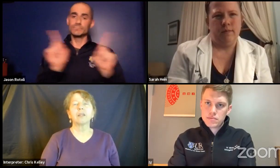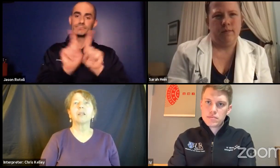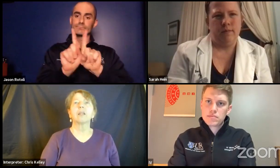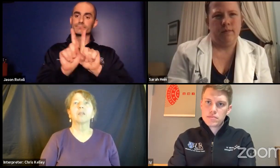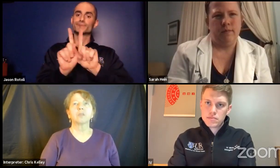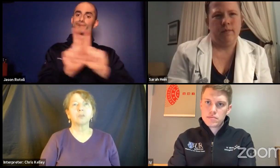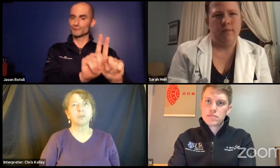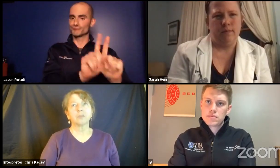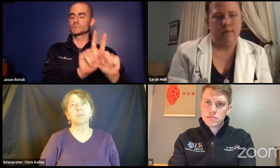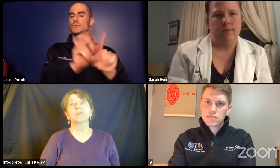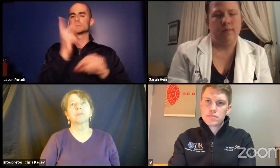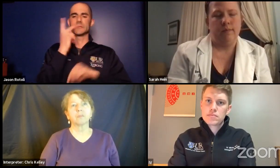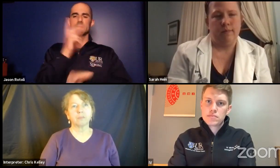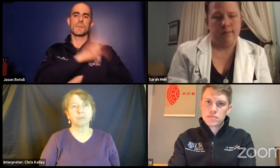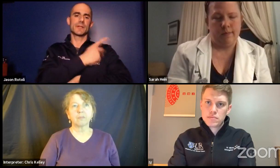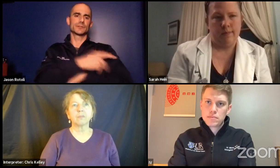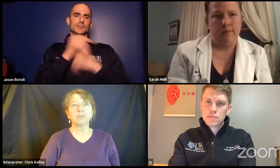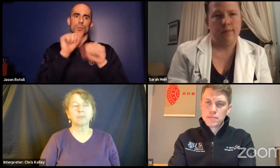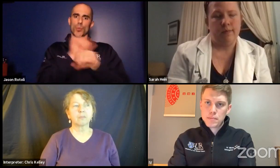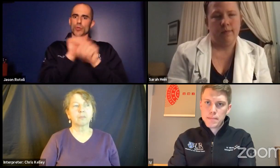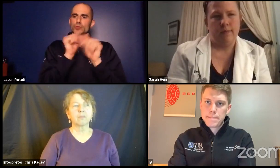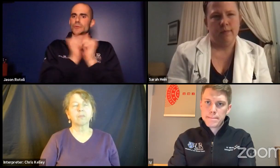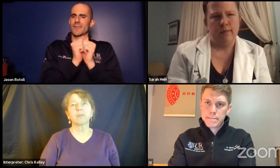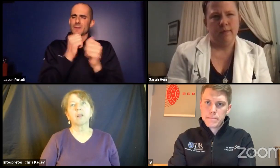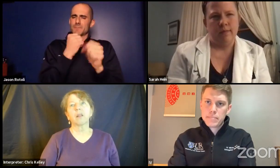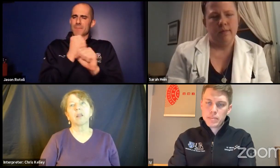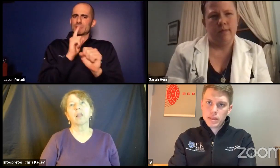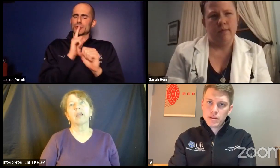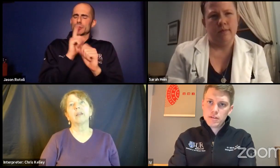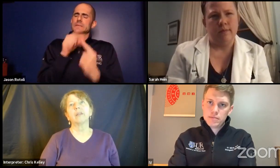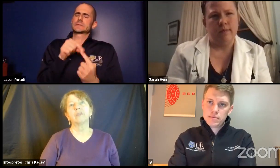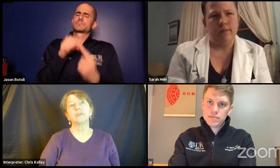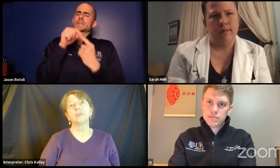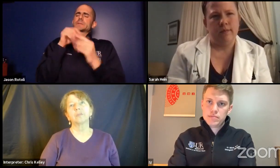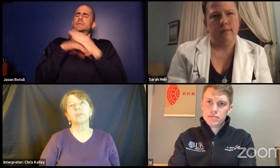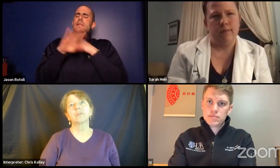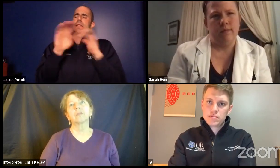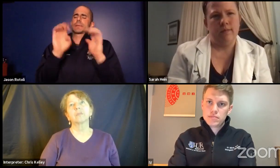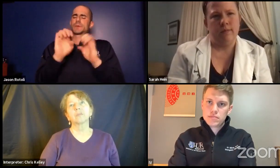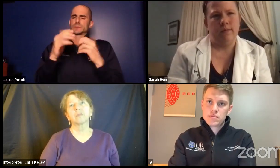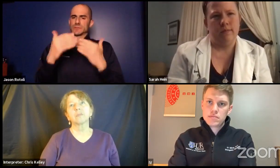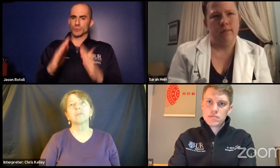there. And they want to make sure that you're okay. Sometimes they will ask you to